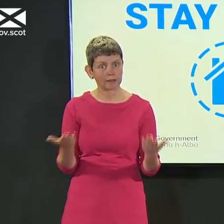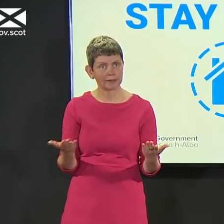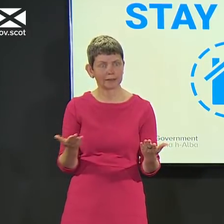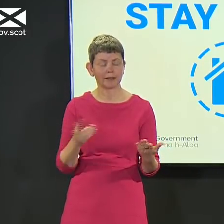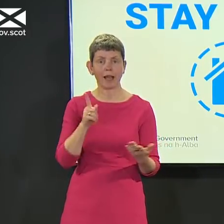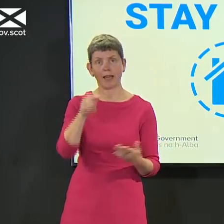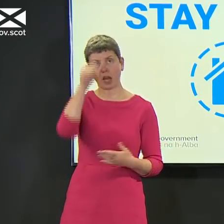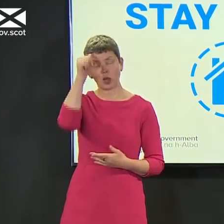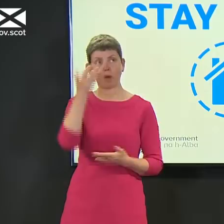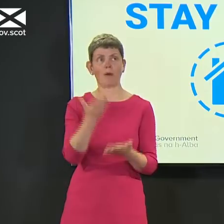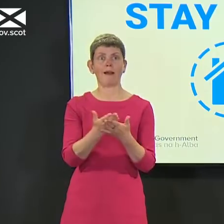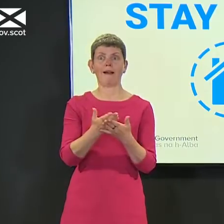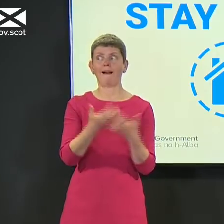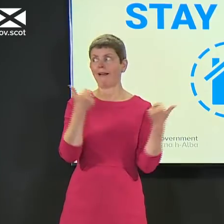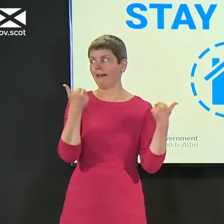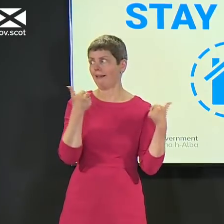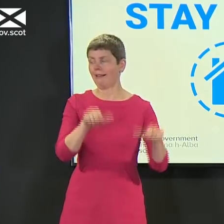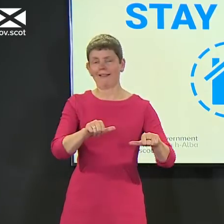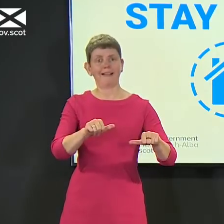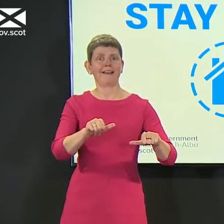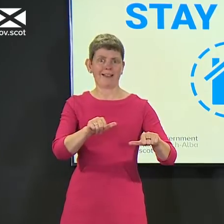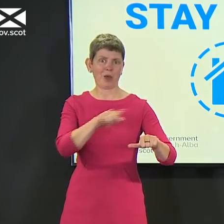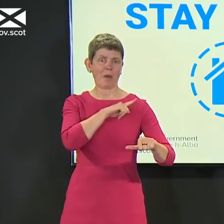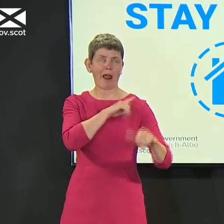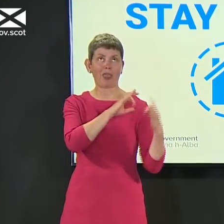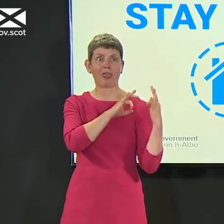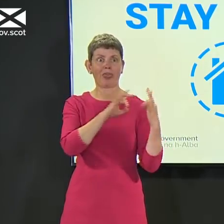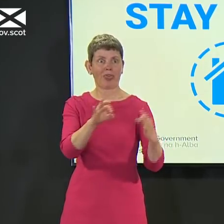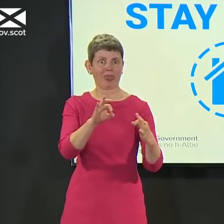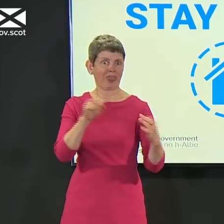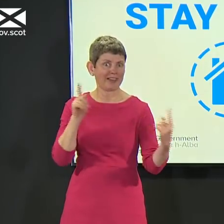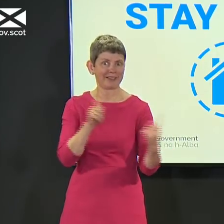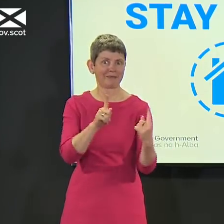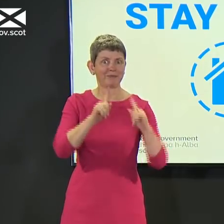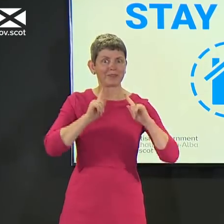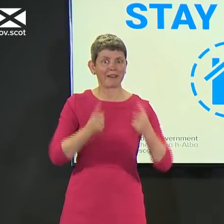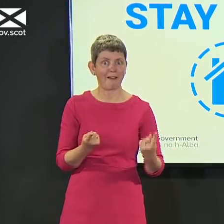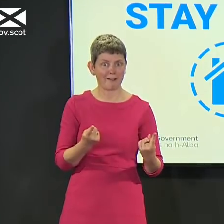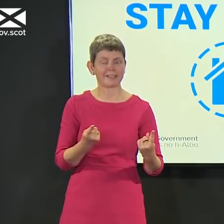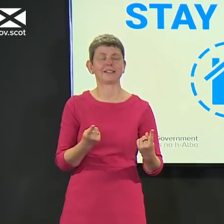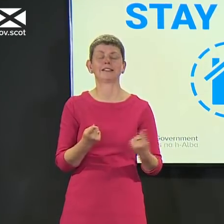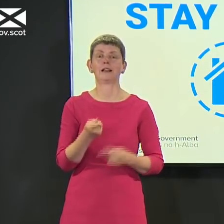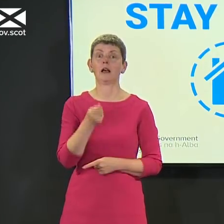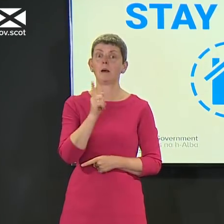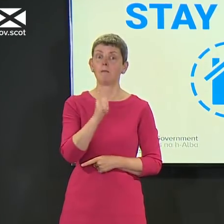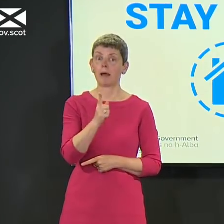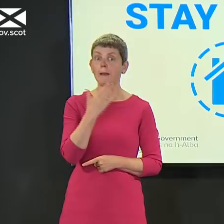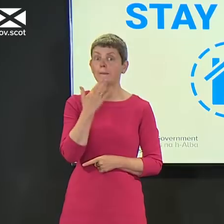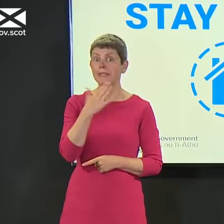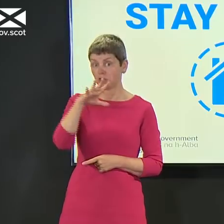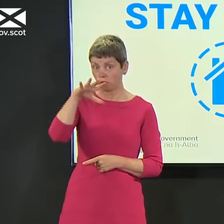be long awaited and much anticipated but please do remember that at this stage probably until